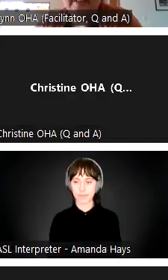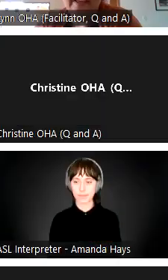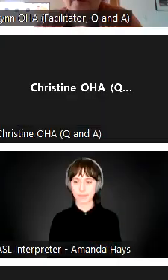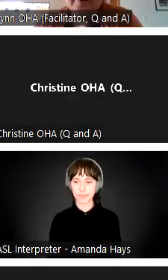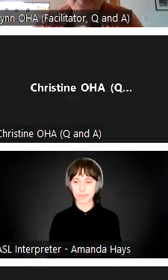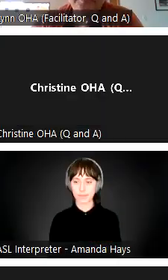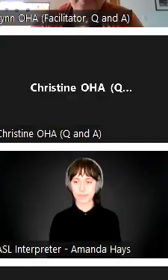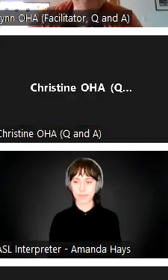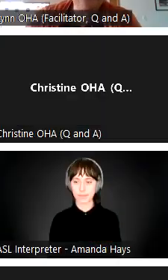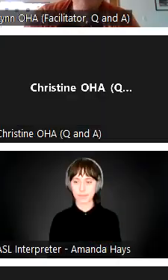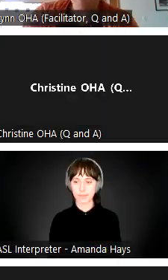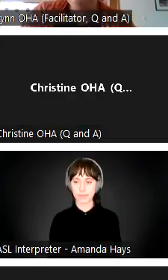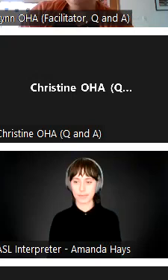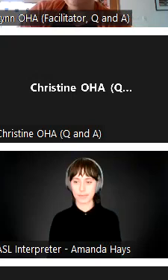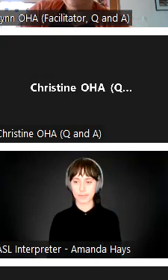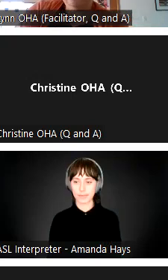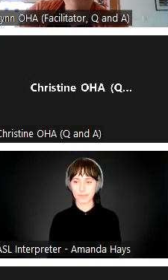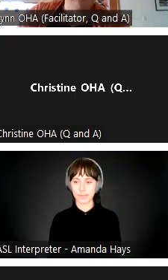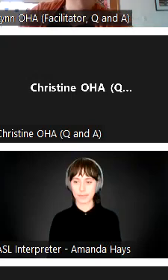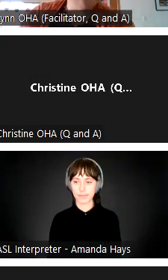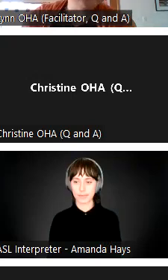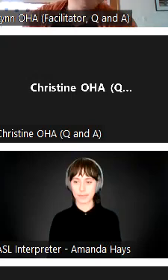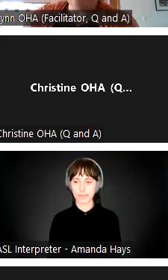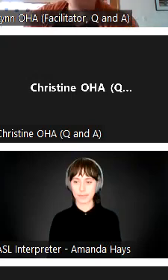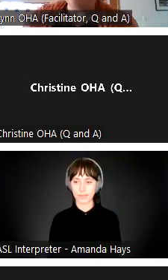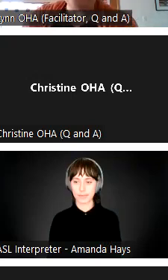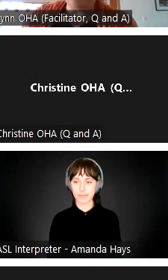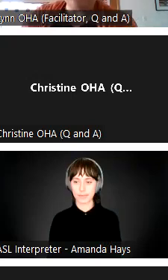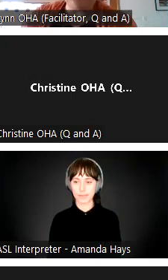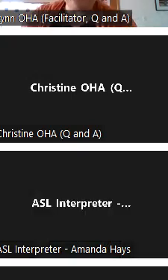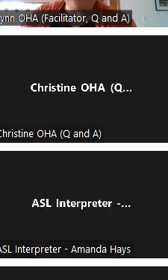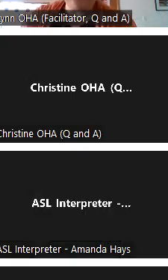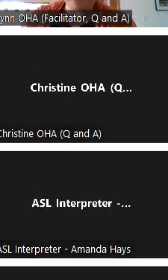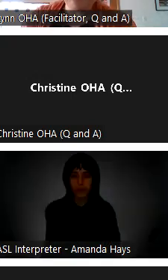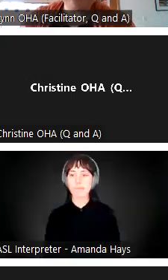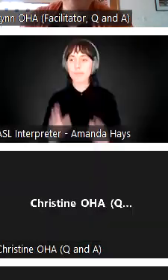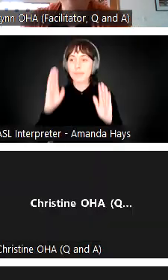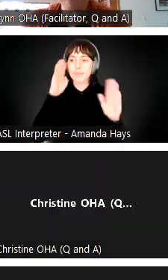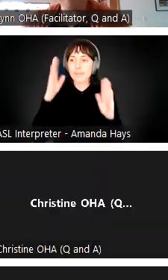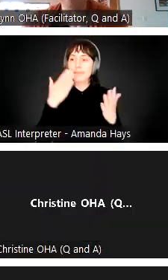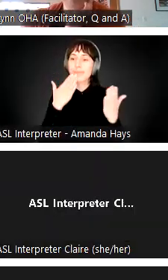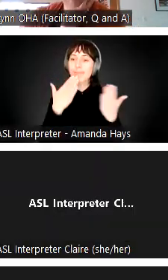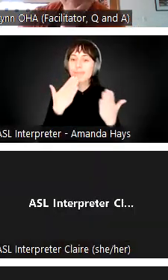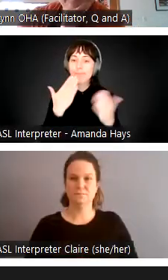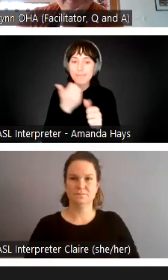Thank you everyone, it's 2:15. If you're ready to come back now that would be wonderful.